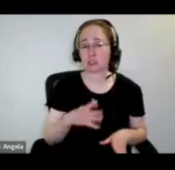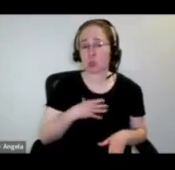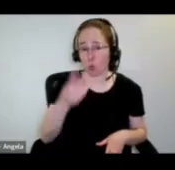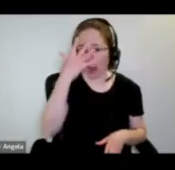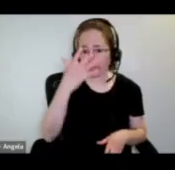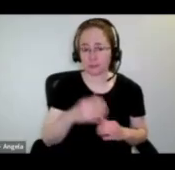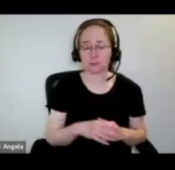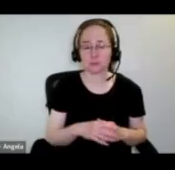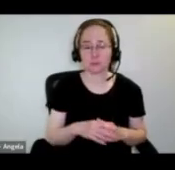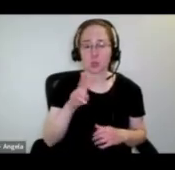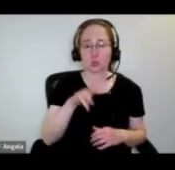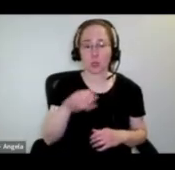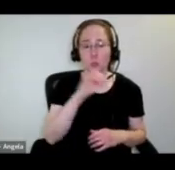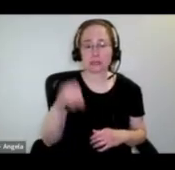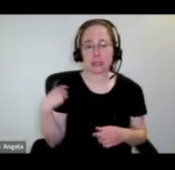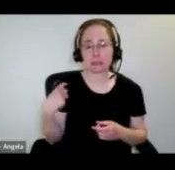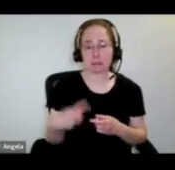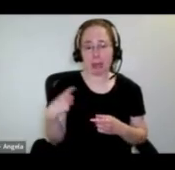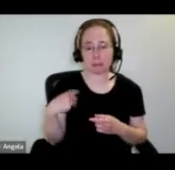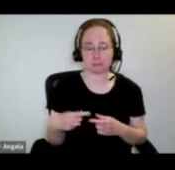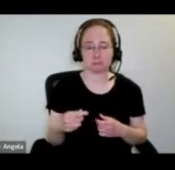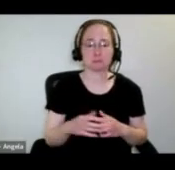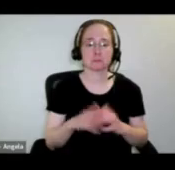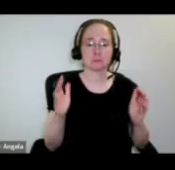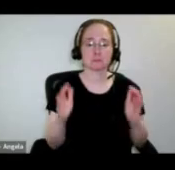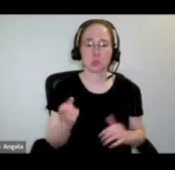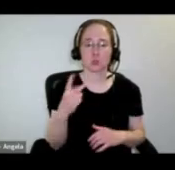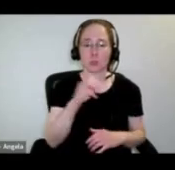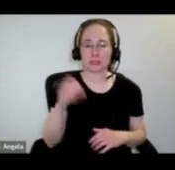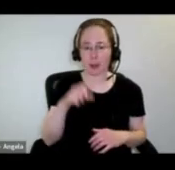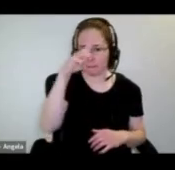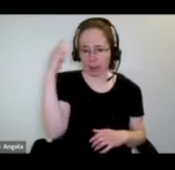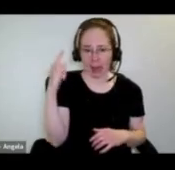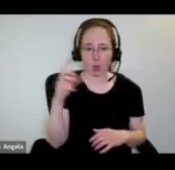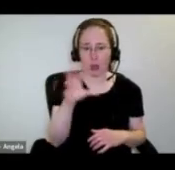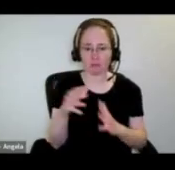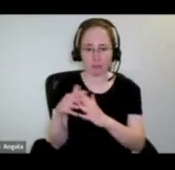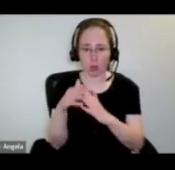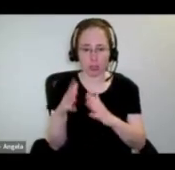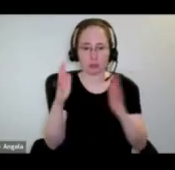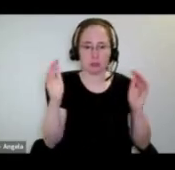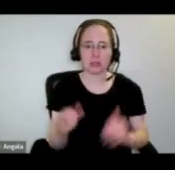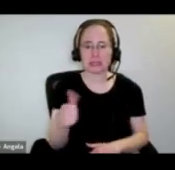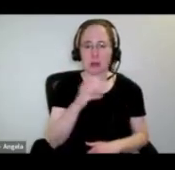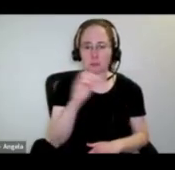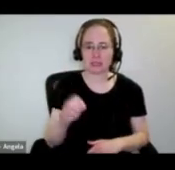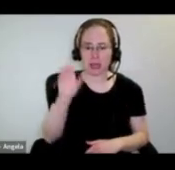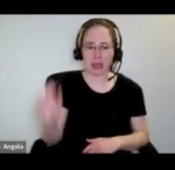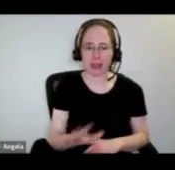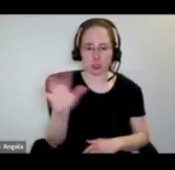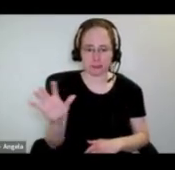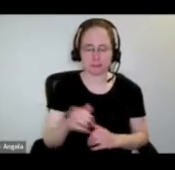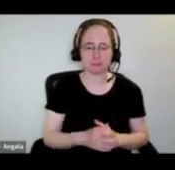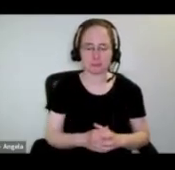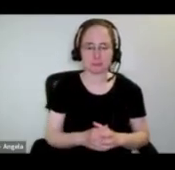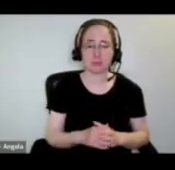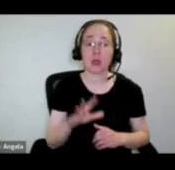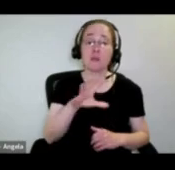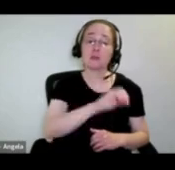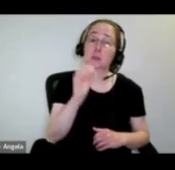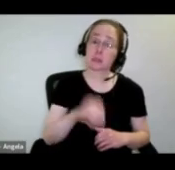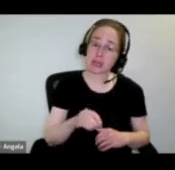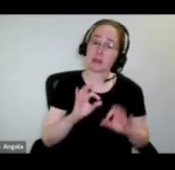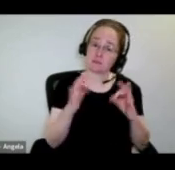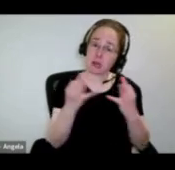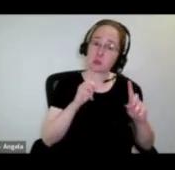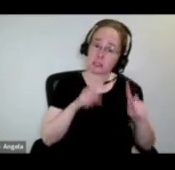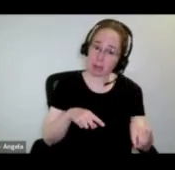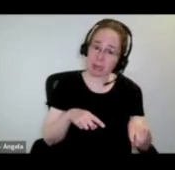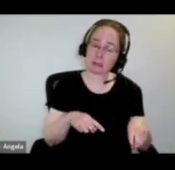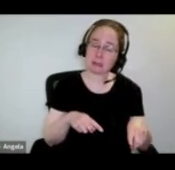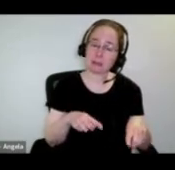Laura Vegas: 57% of the respondents were white, 22% were Hispanic or Latino, 12% were Black or African American, and 10%